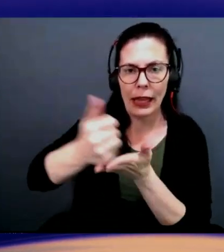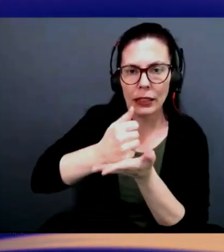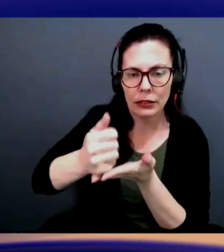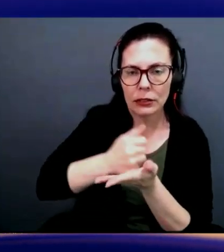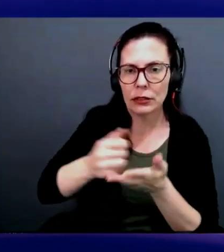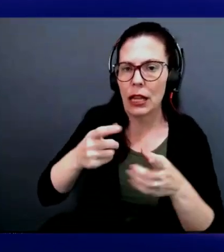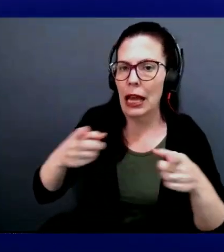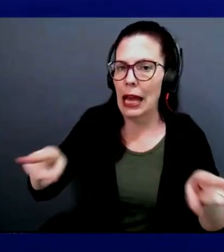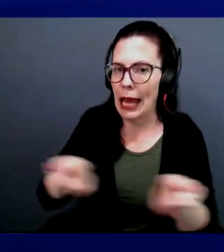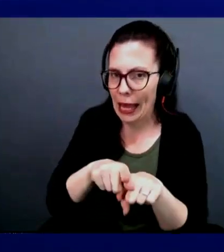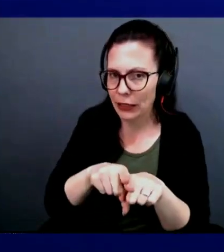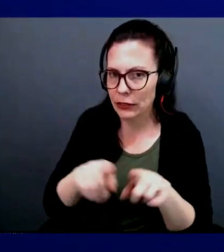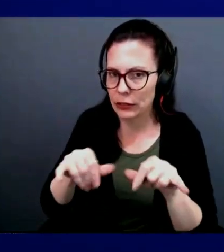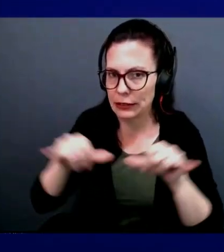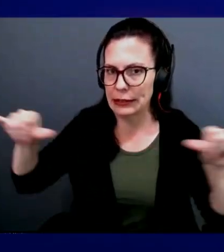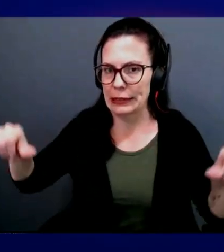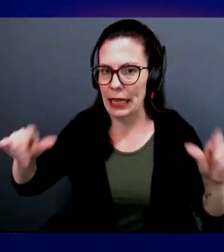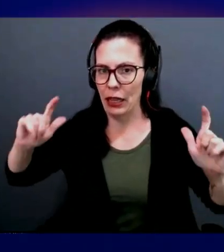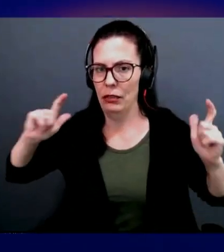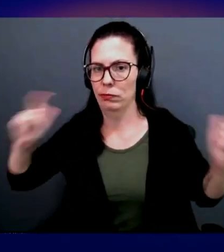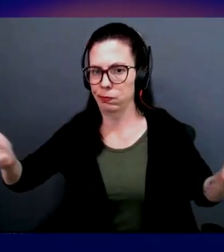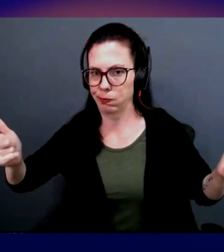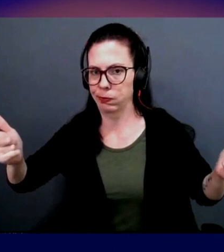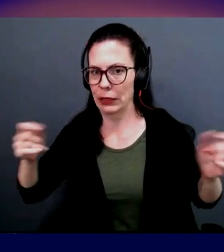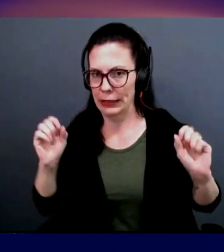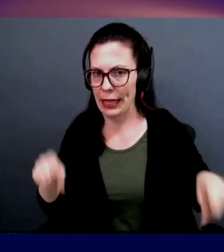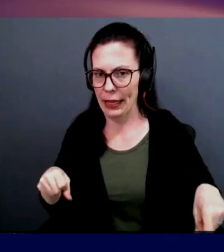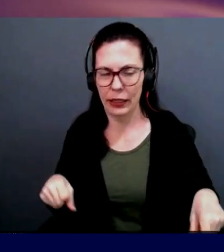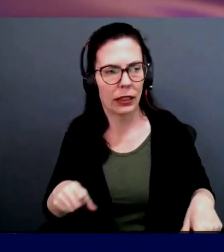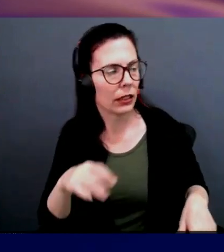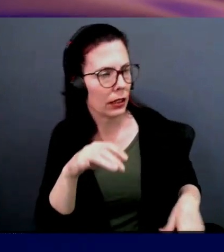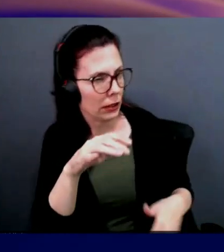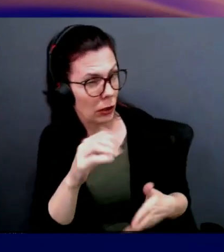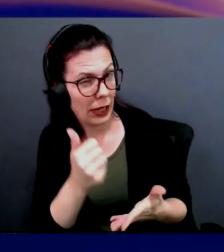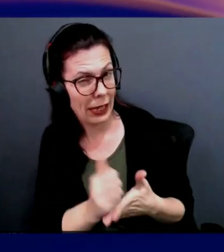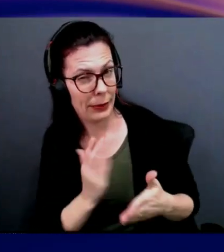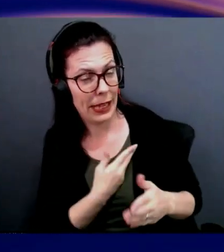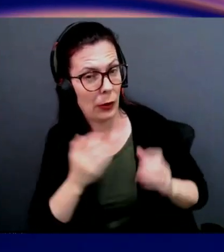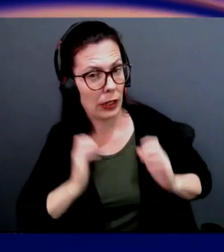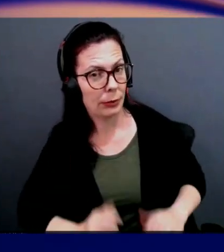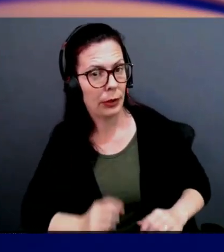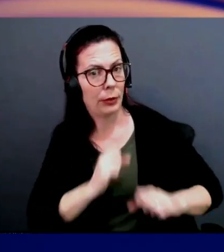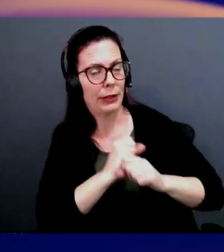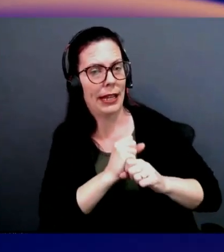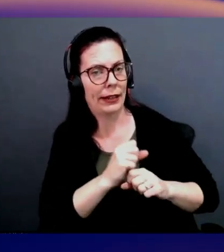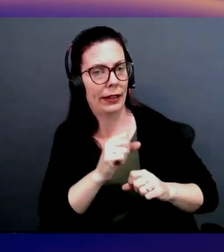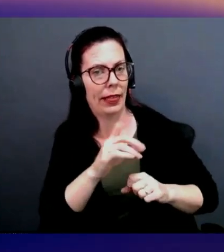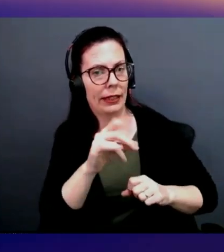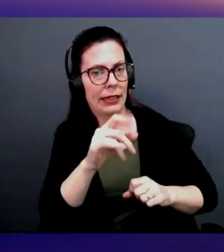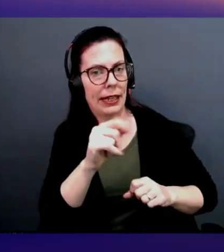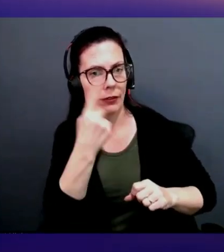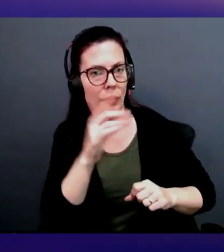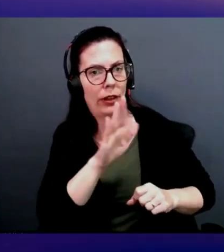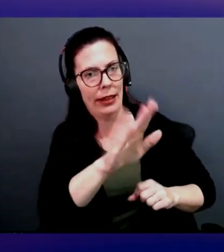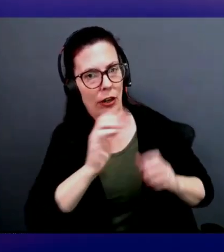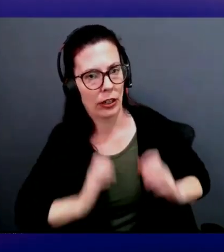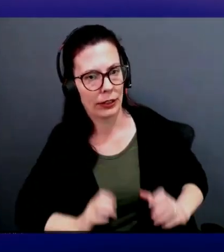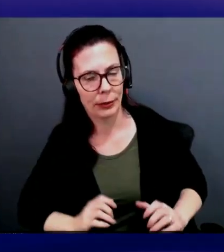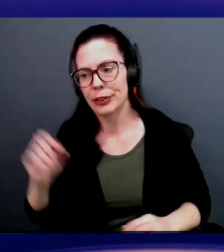Okay. So this is helping our customers to protect the data of their customers. Absolutely. Okay.